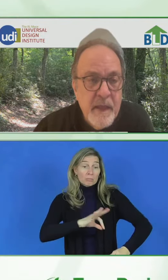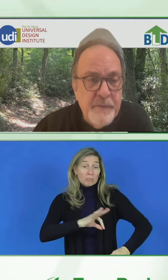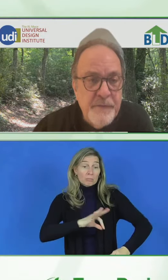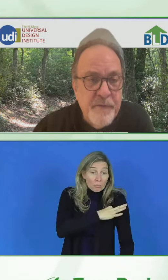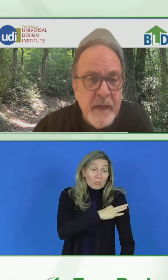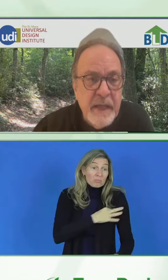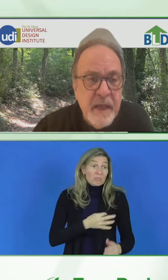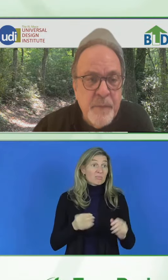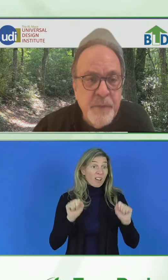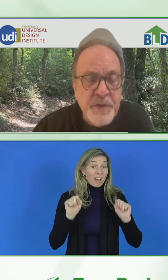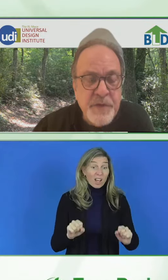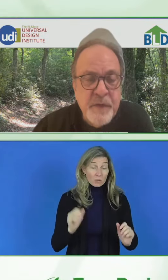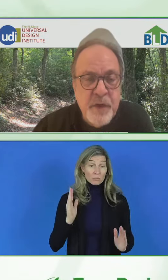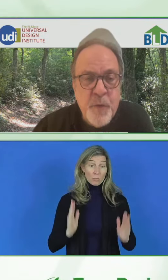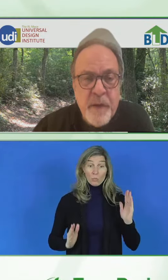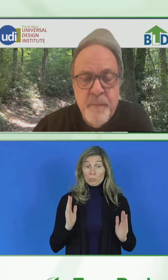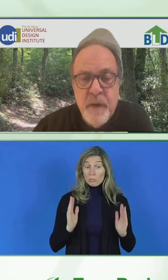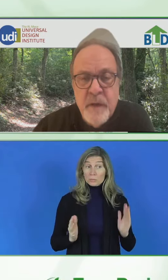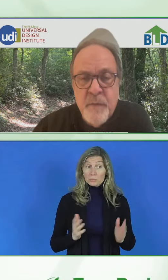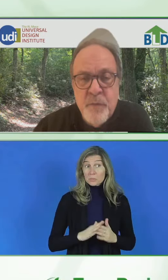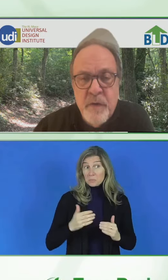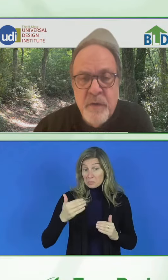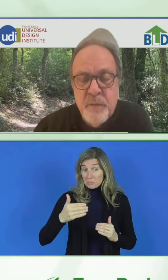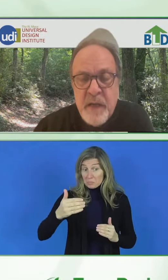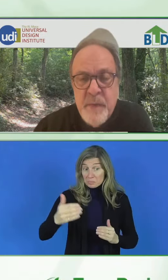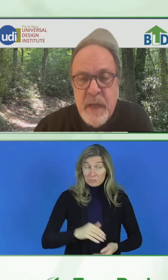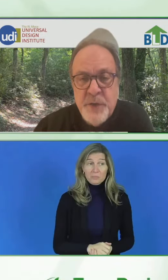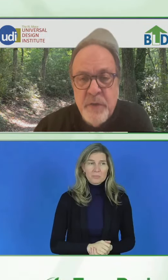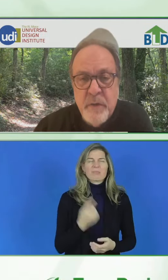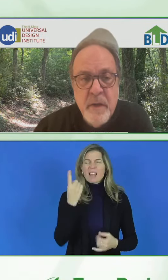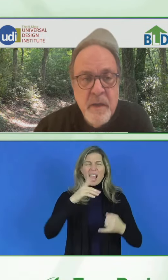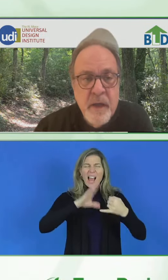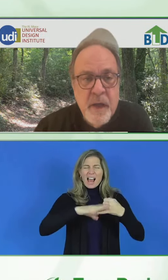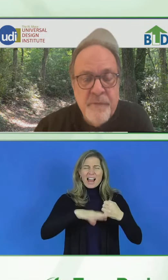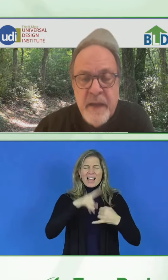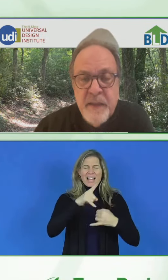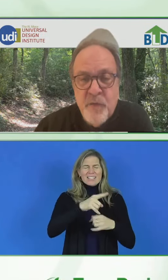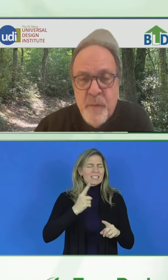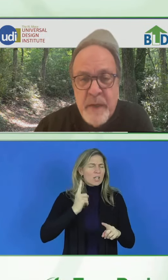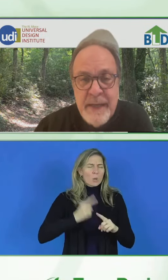And finally, just a quick recommendation, Frank and the robot.